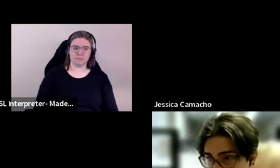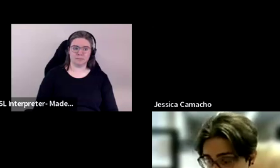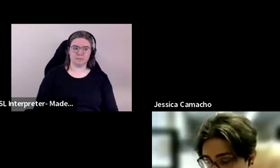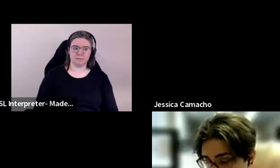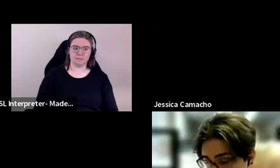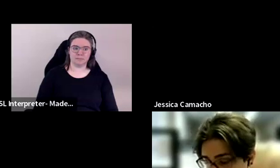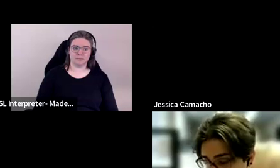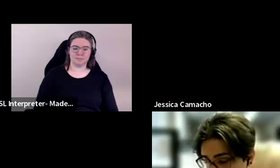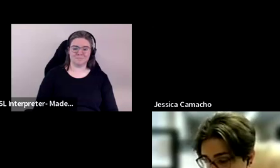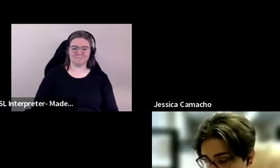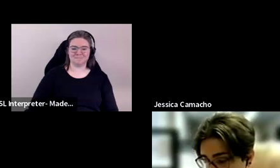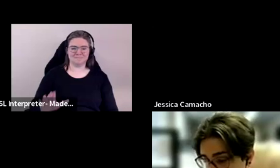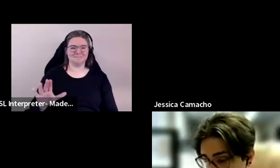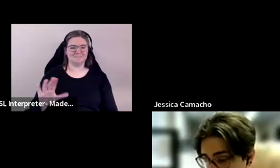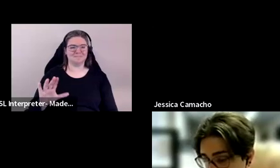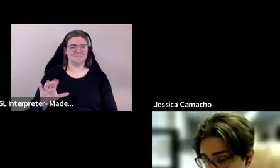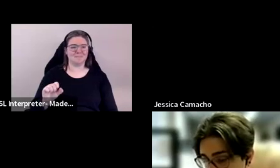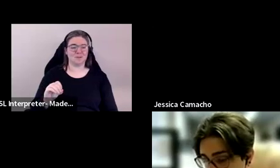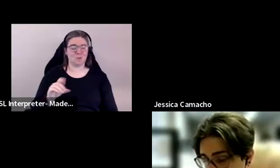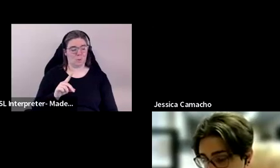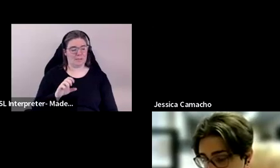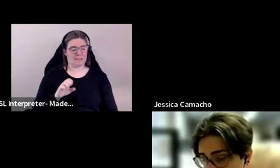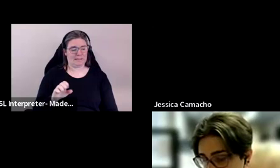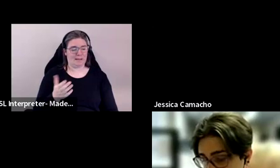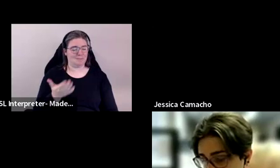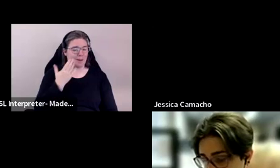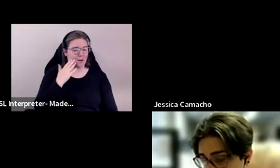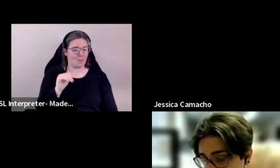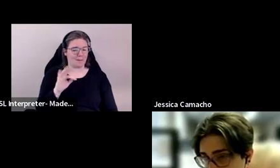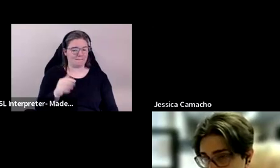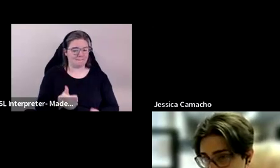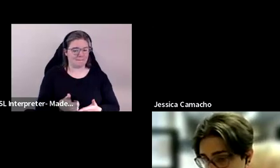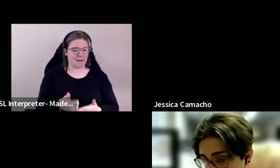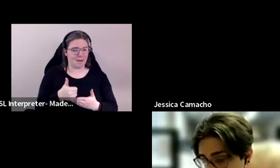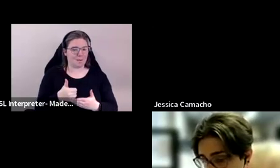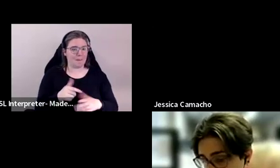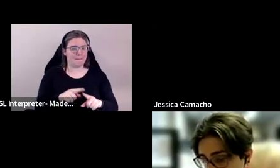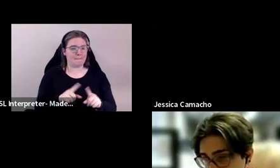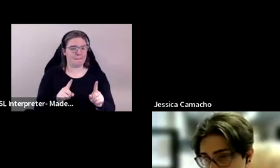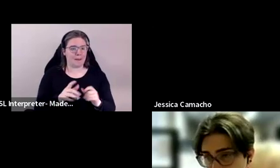Catherine Bogdanski: Hi, so DI don't know if this will help but with getting people